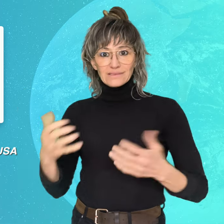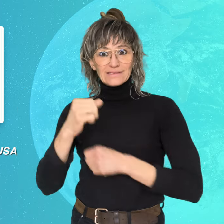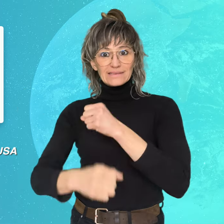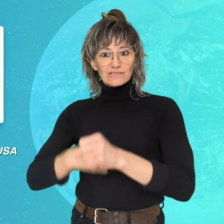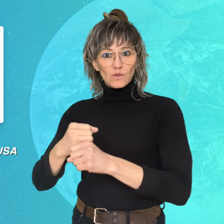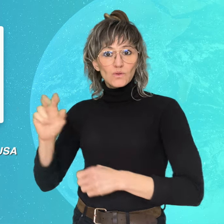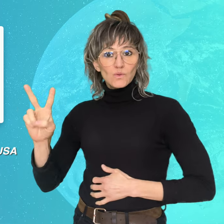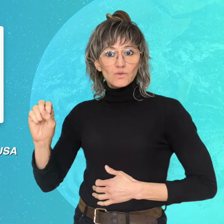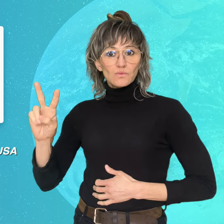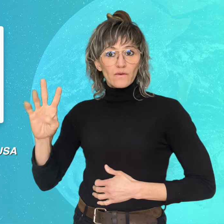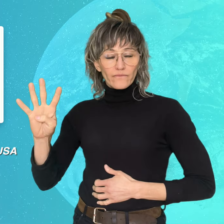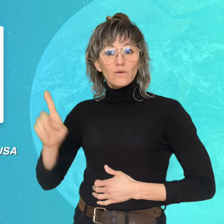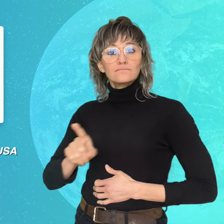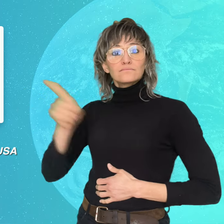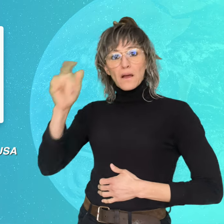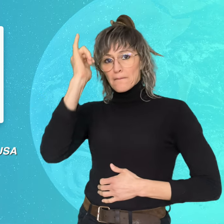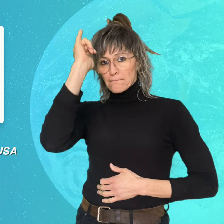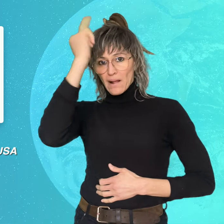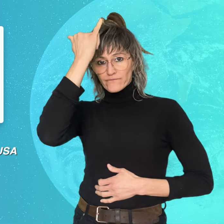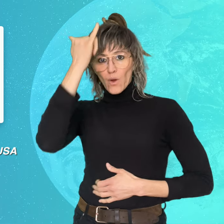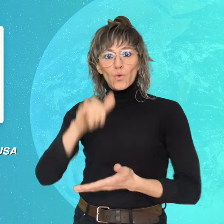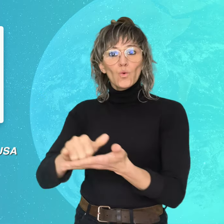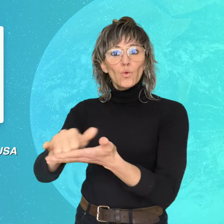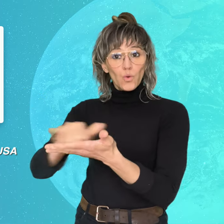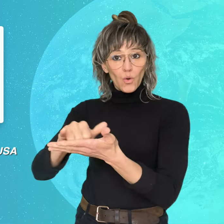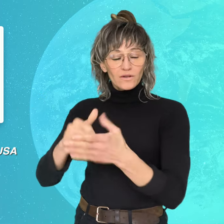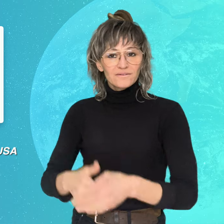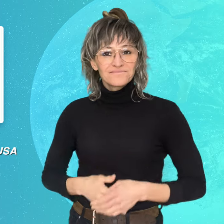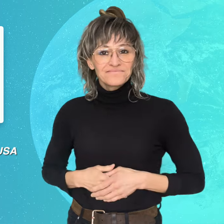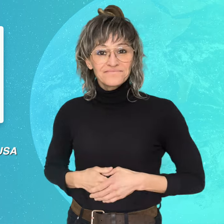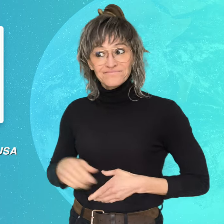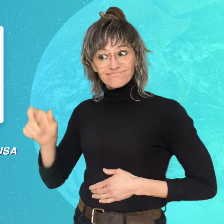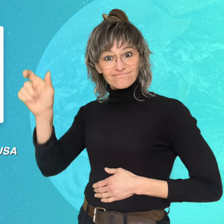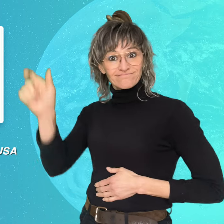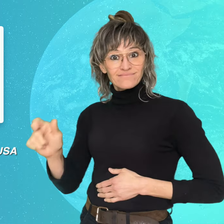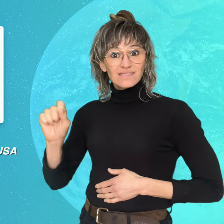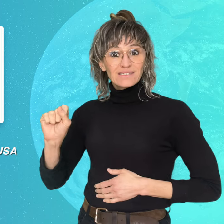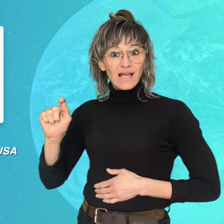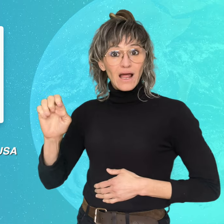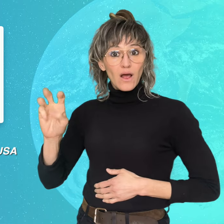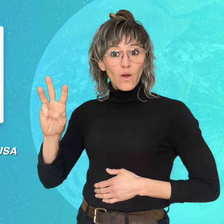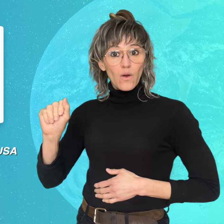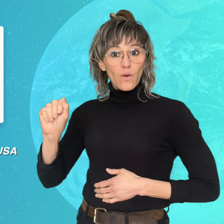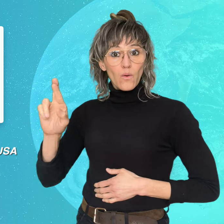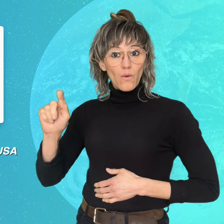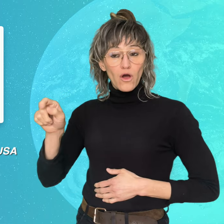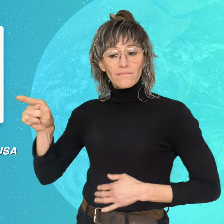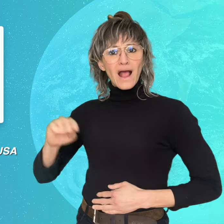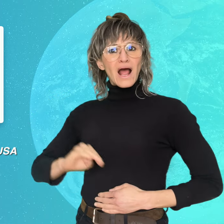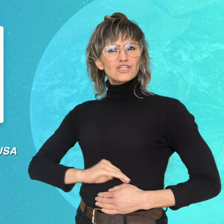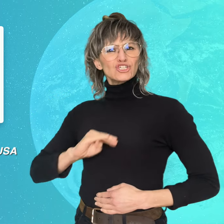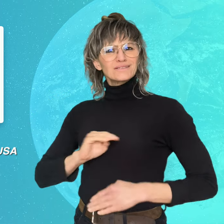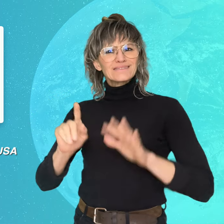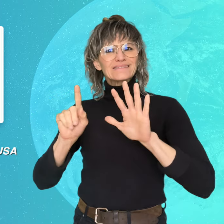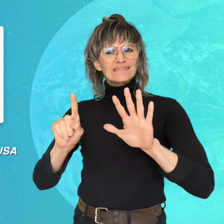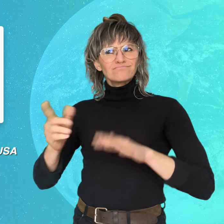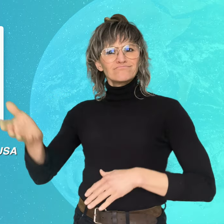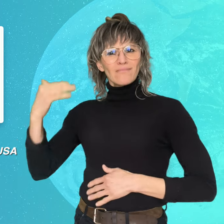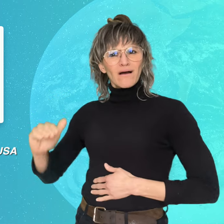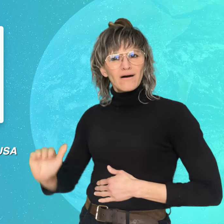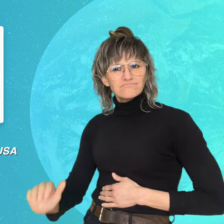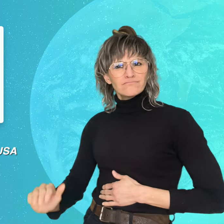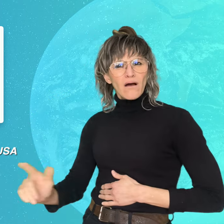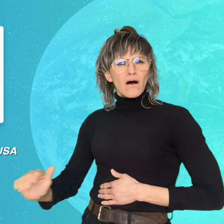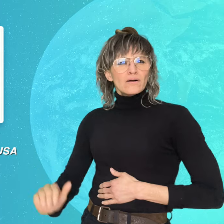in Buffalo, New York. Stewart has played hockey since he was six years old